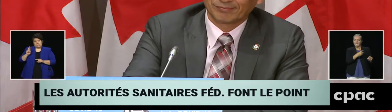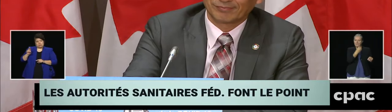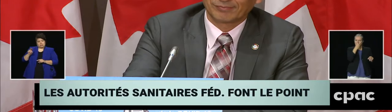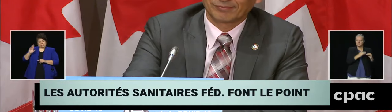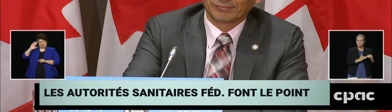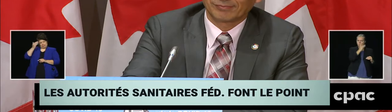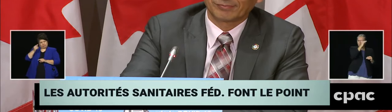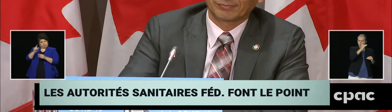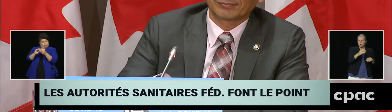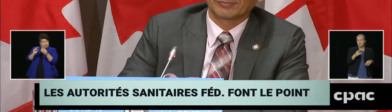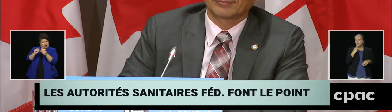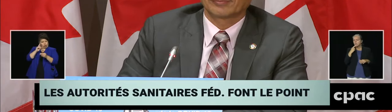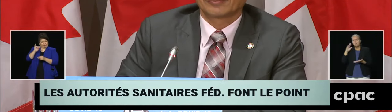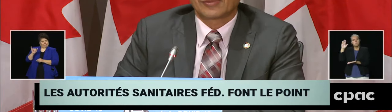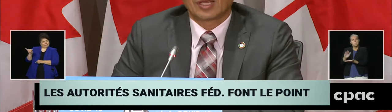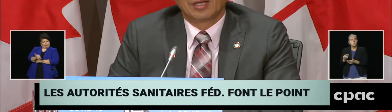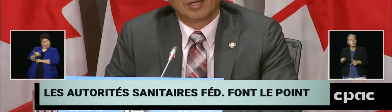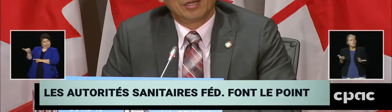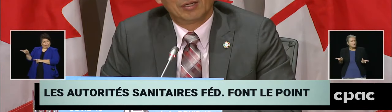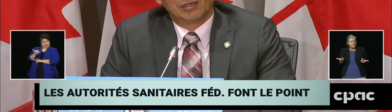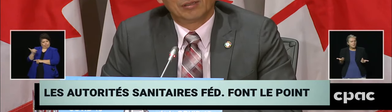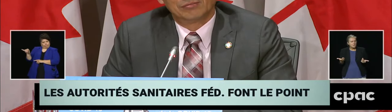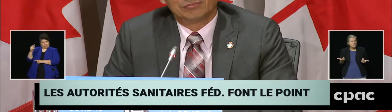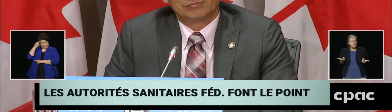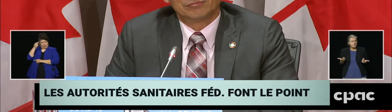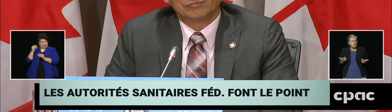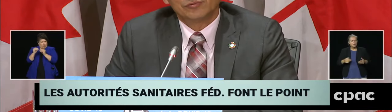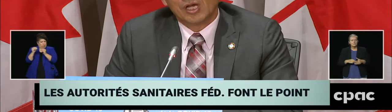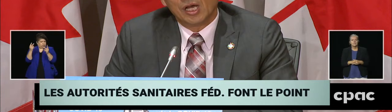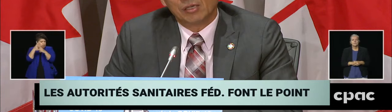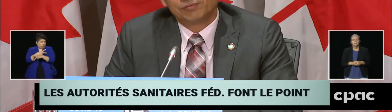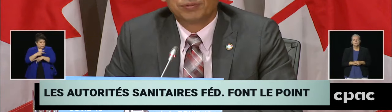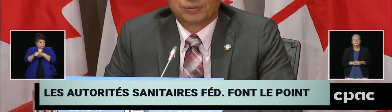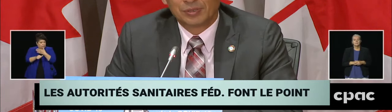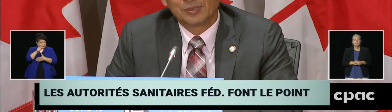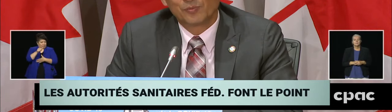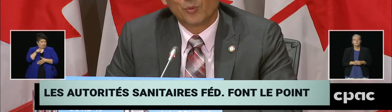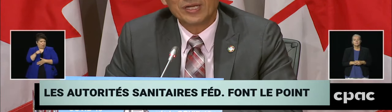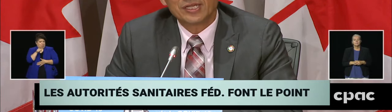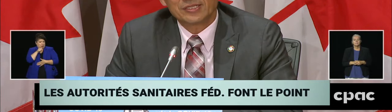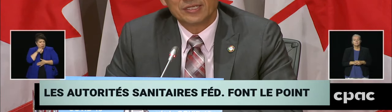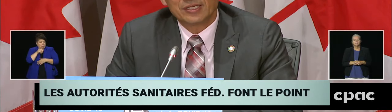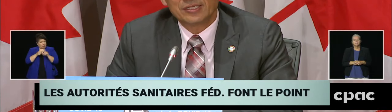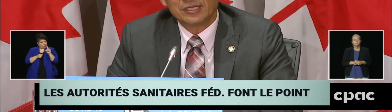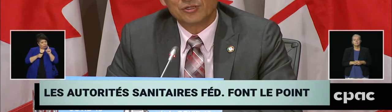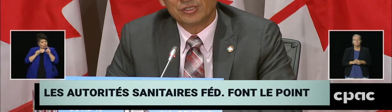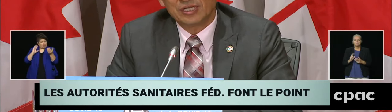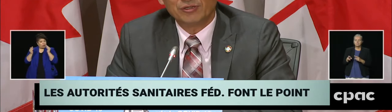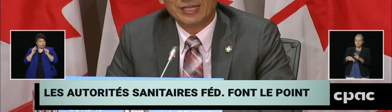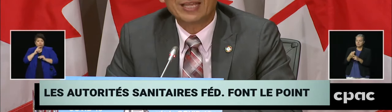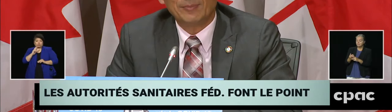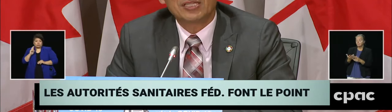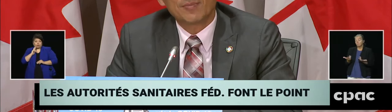DISTINCTION, BETWEEN THOSE TWO. ISN'T THERE A GREATER RISK FOR -- IN A BAR THAN IN A